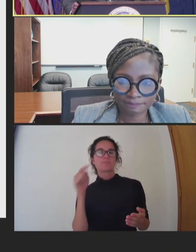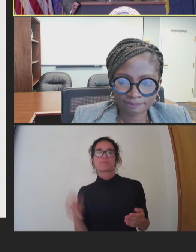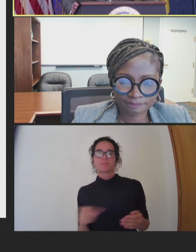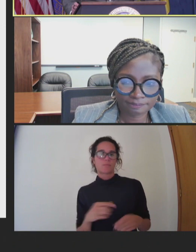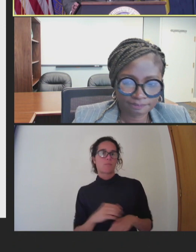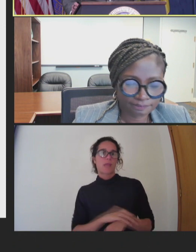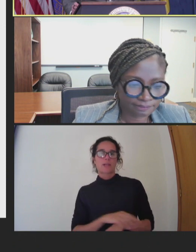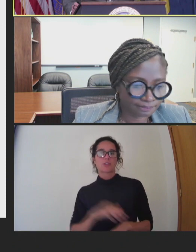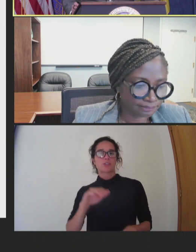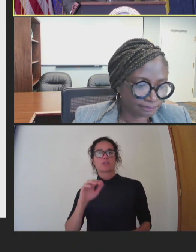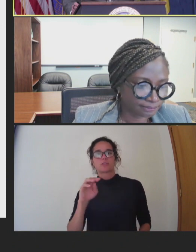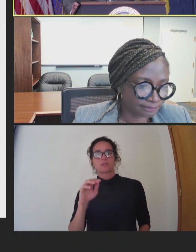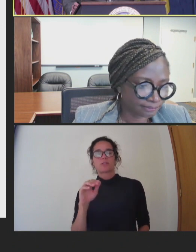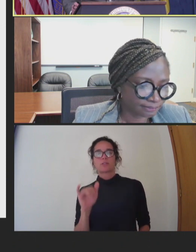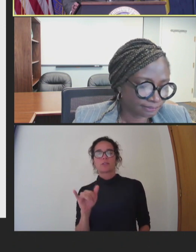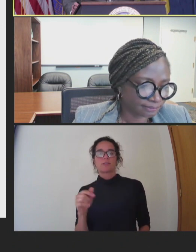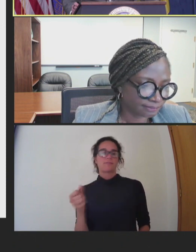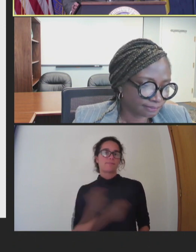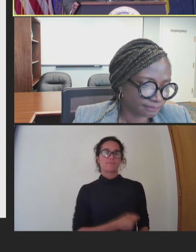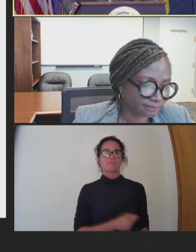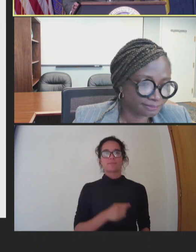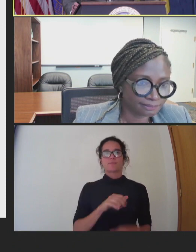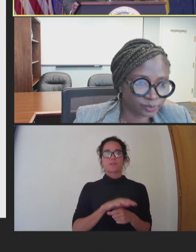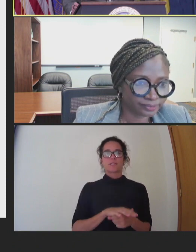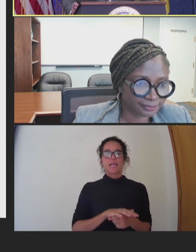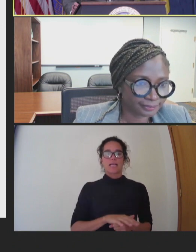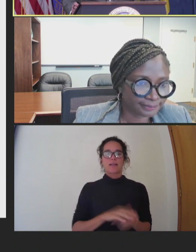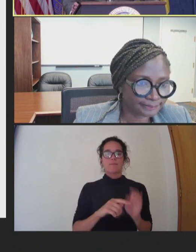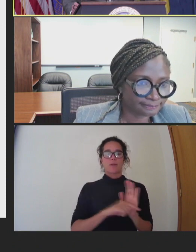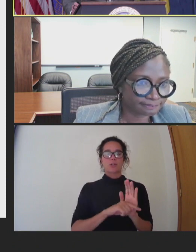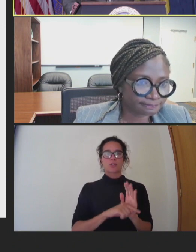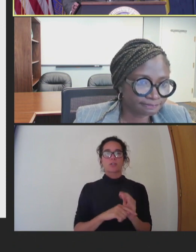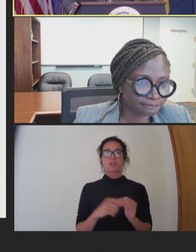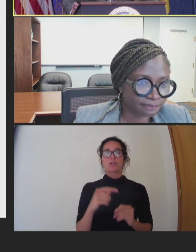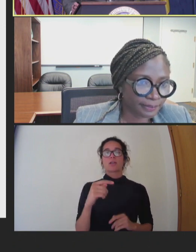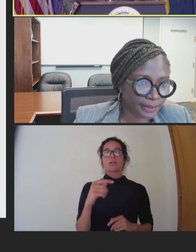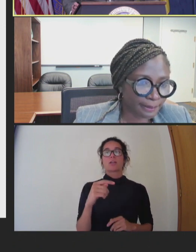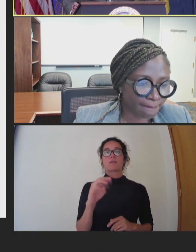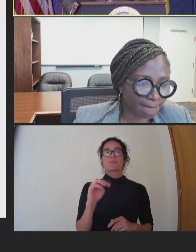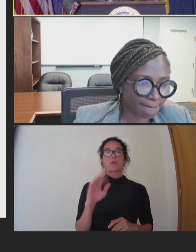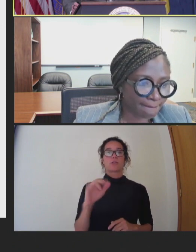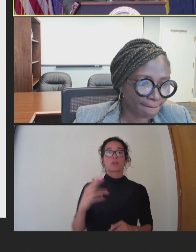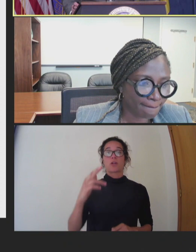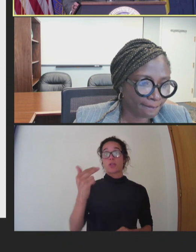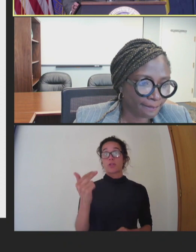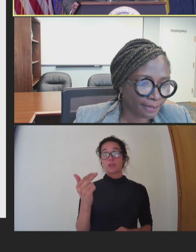On the 13th of the month, we got the confirmation that his measles PCR was